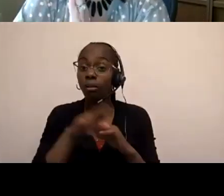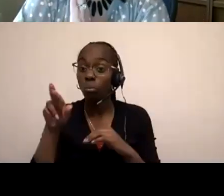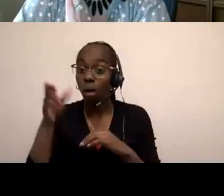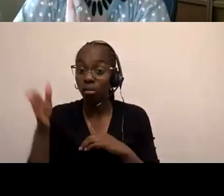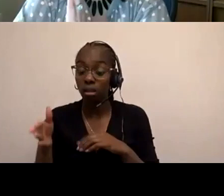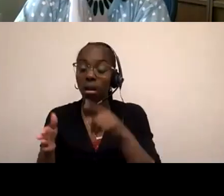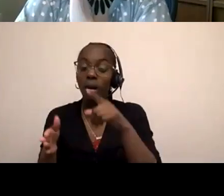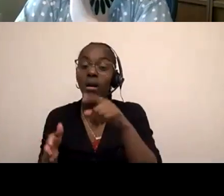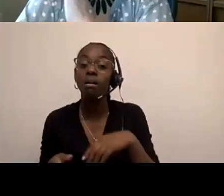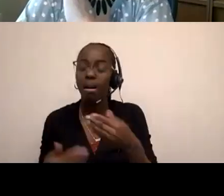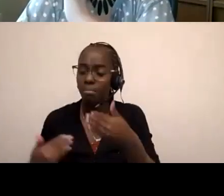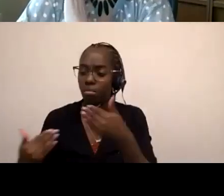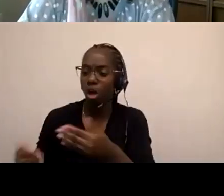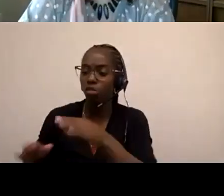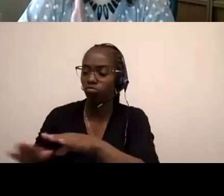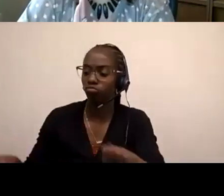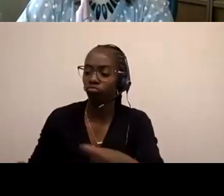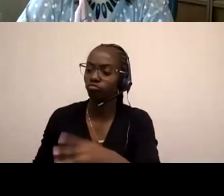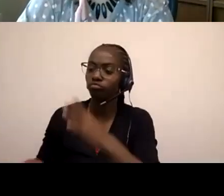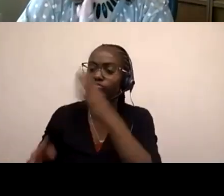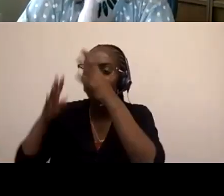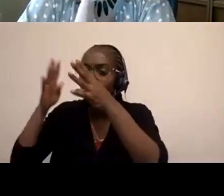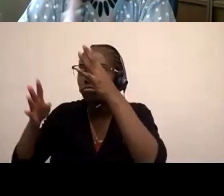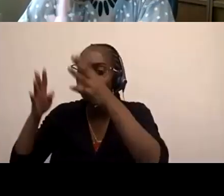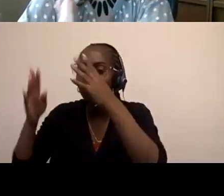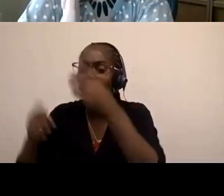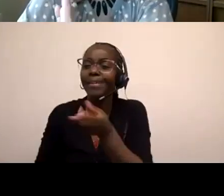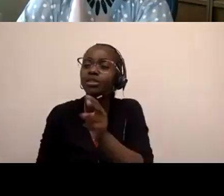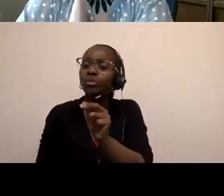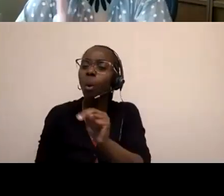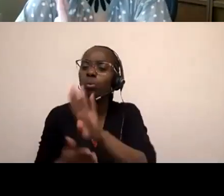JOHNNY COME UP WITH HIS OWN SCHEDULE FOR THE DAY SO HE'S GETTING A LITTLE INDEPENDENCE